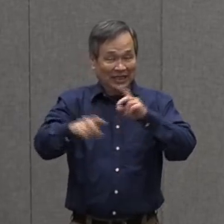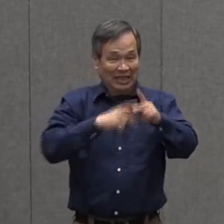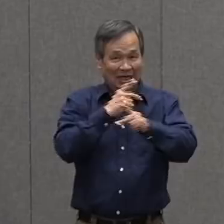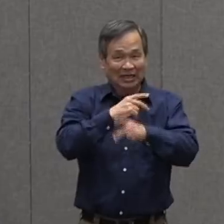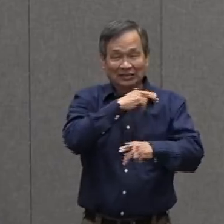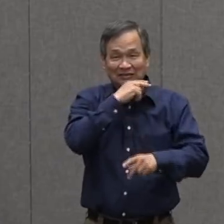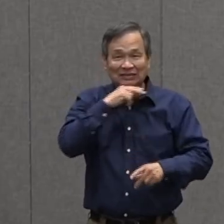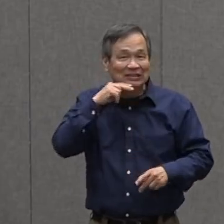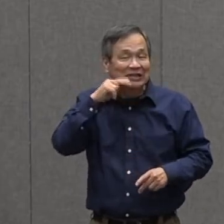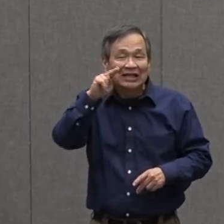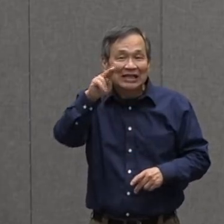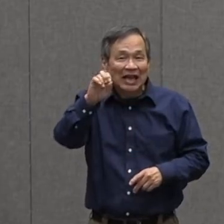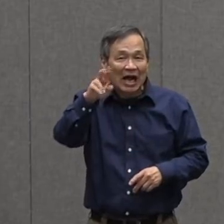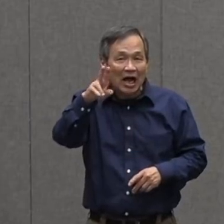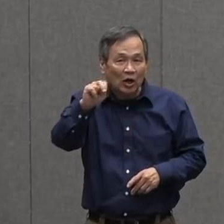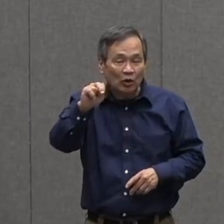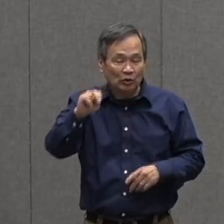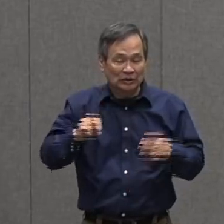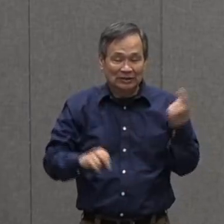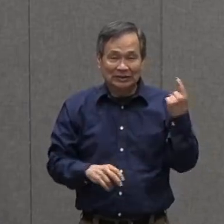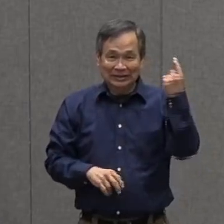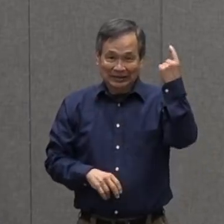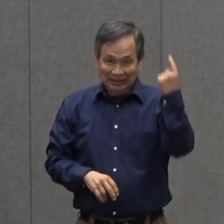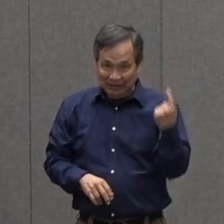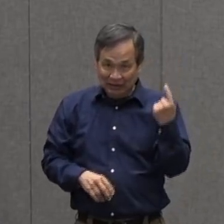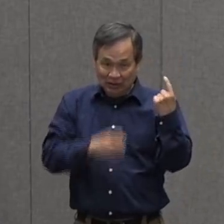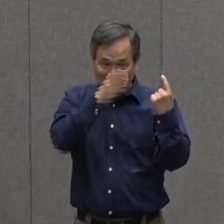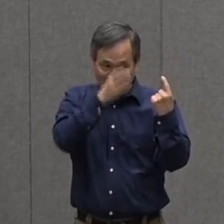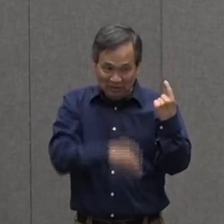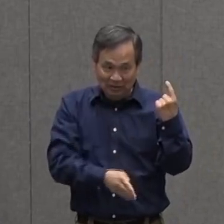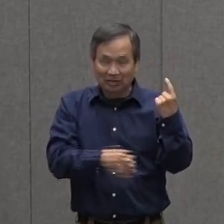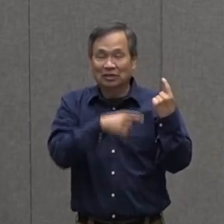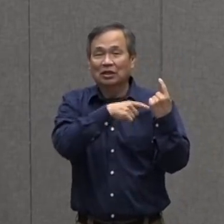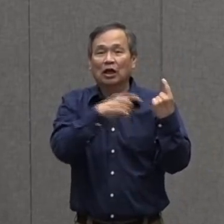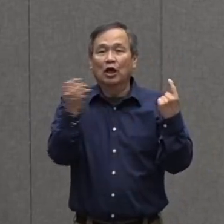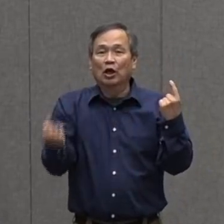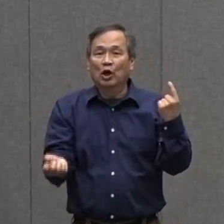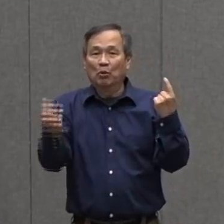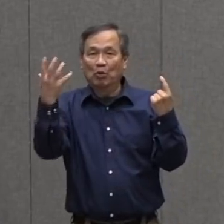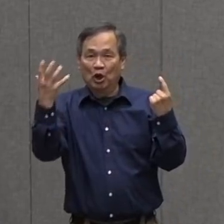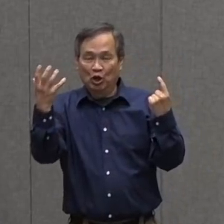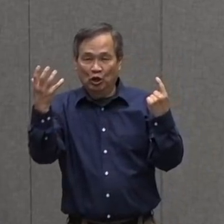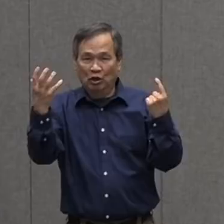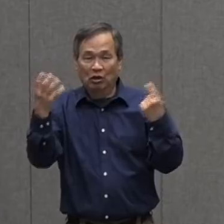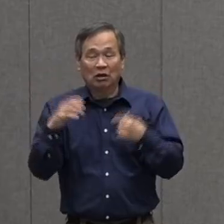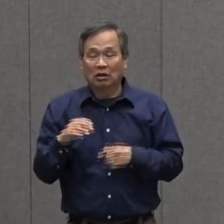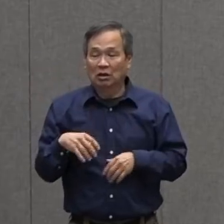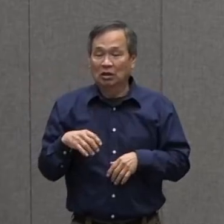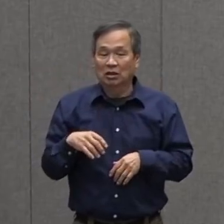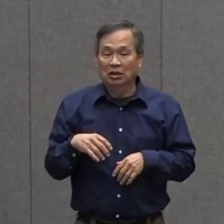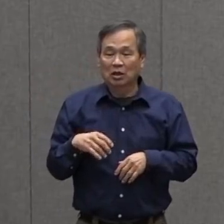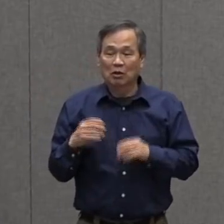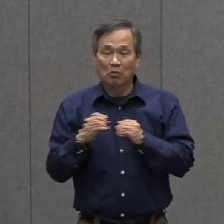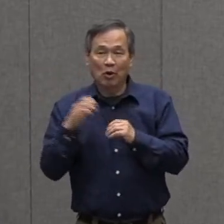The singular was our signal for singular, and our plural nouns meaning more than one.